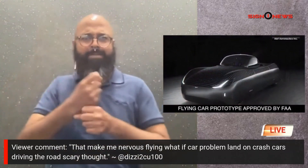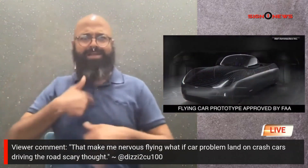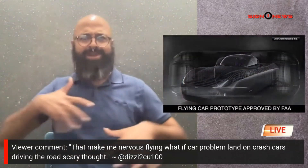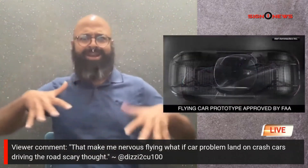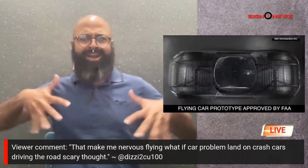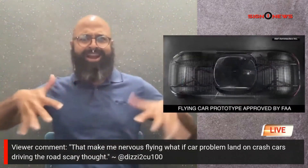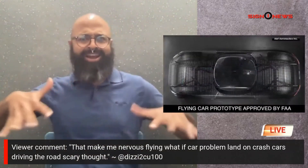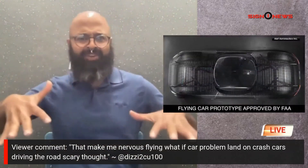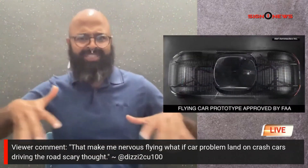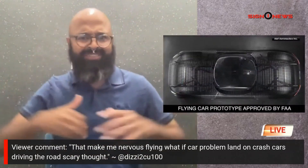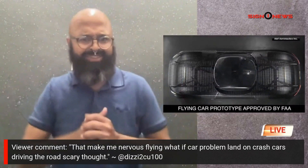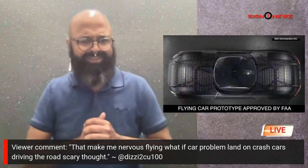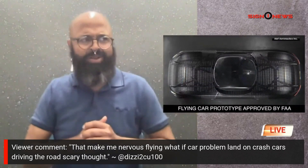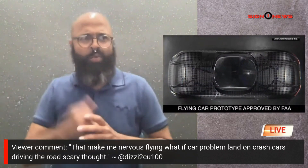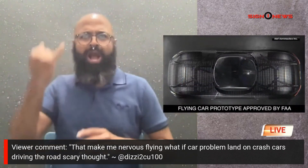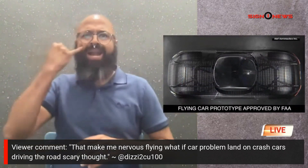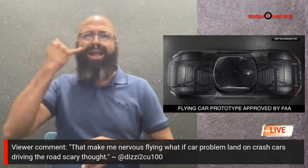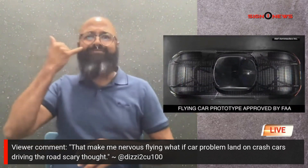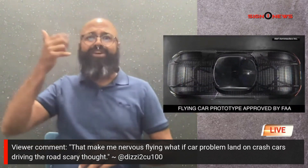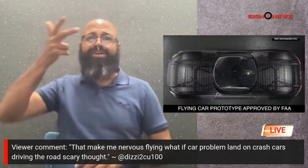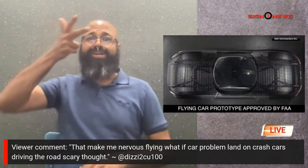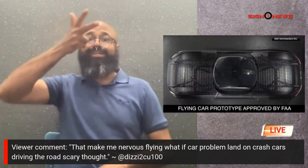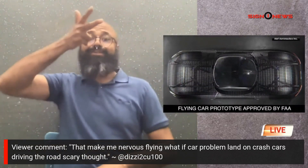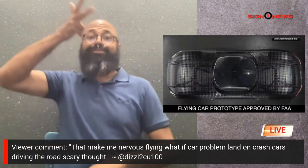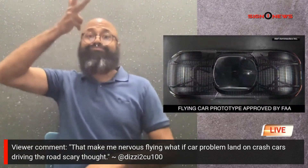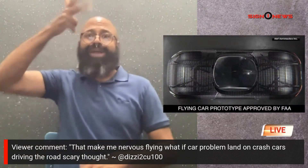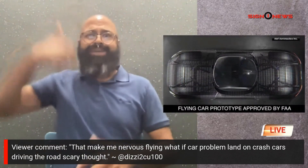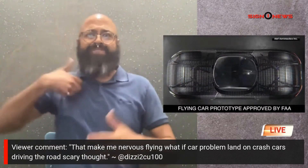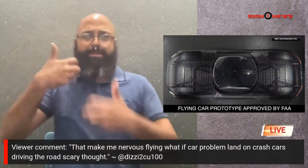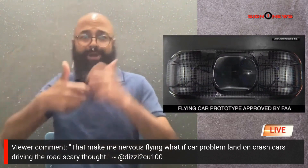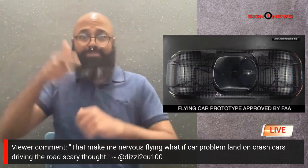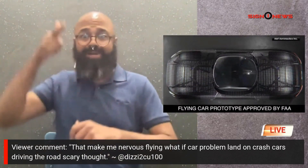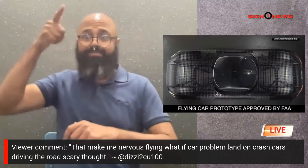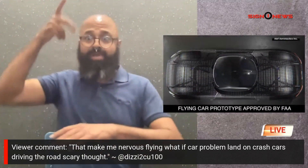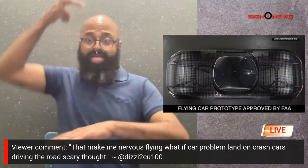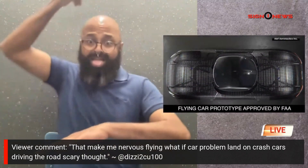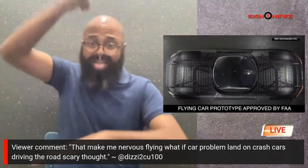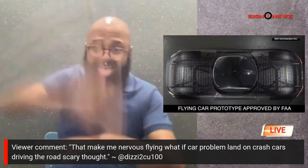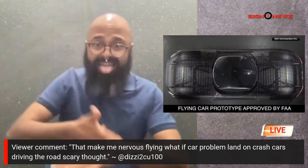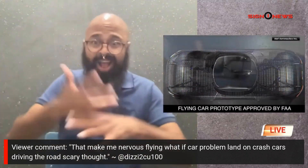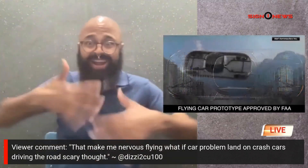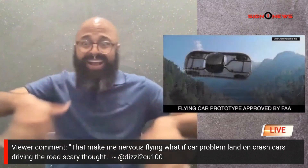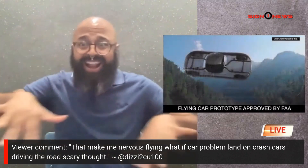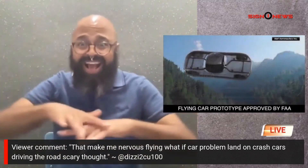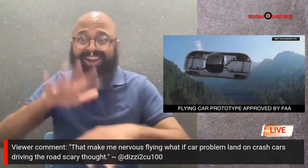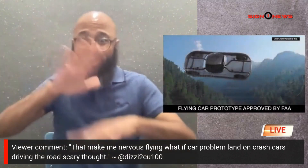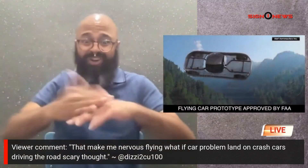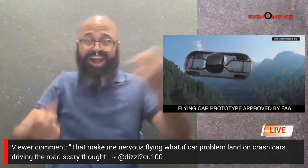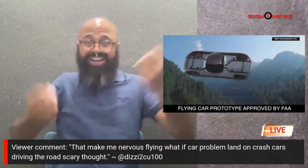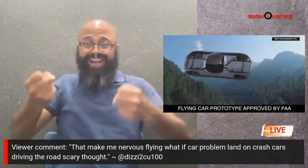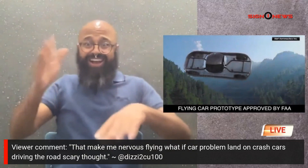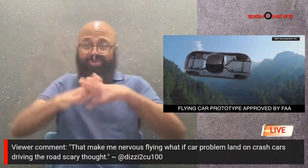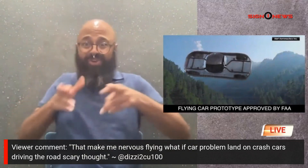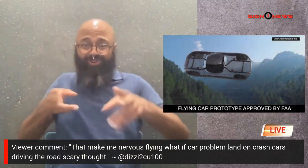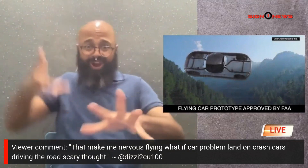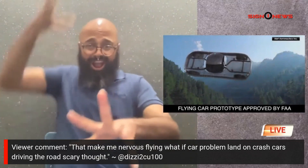What if the car has a problem and crash lands on the cars on the road? Scary thought